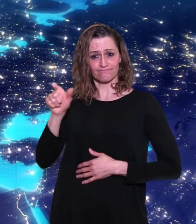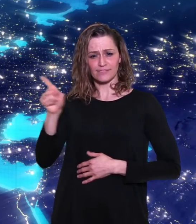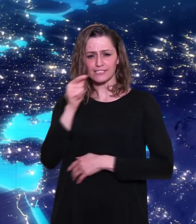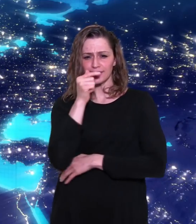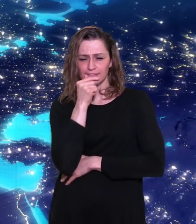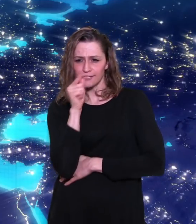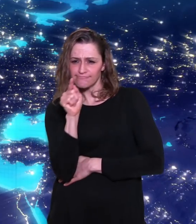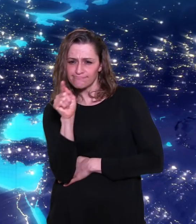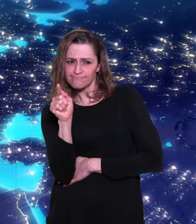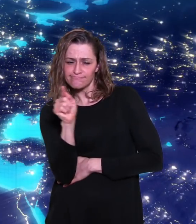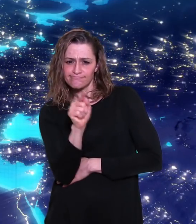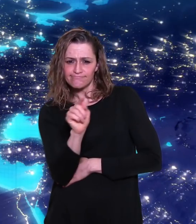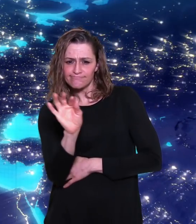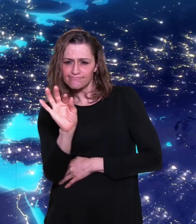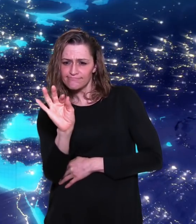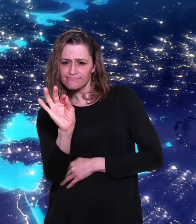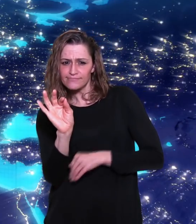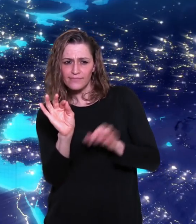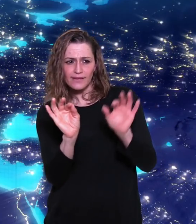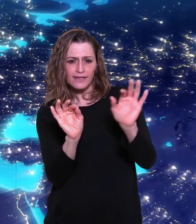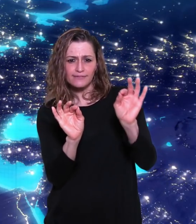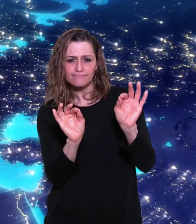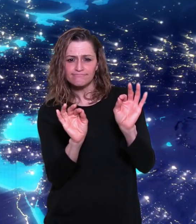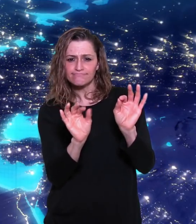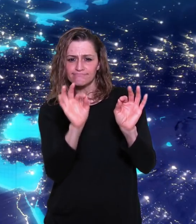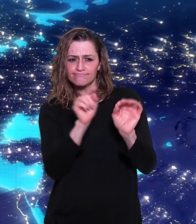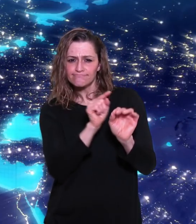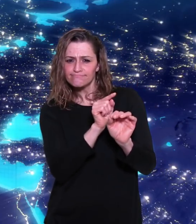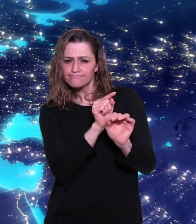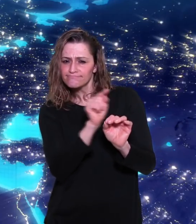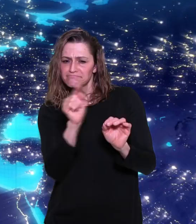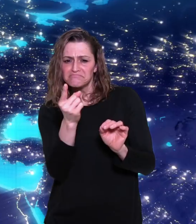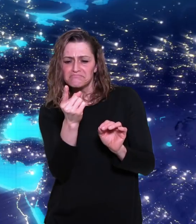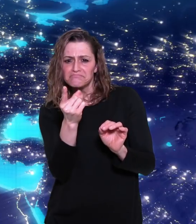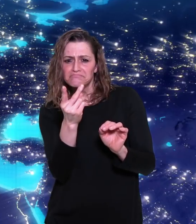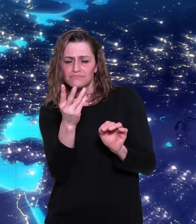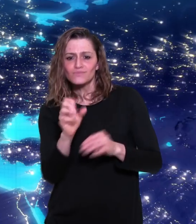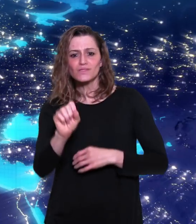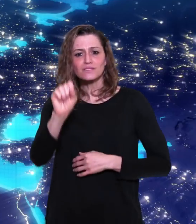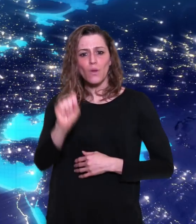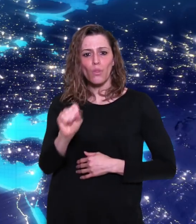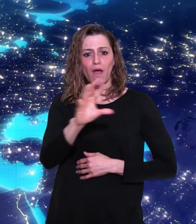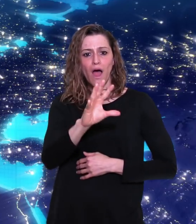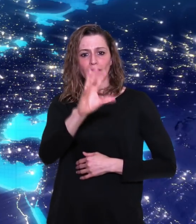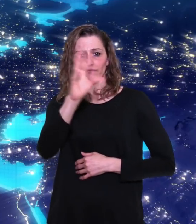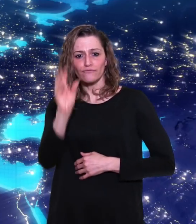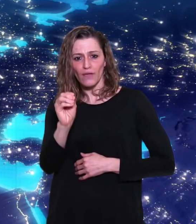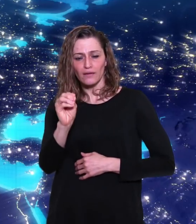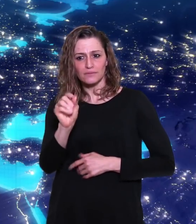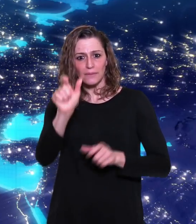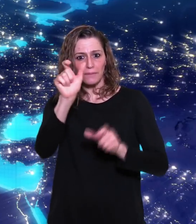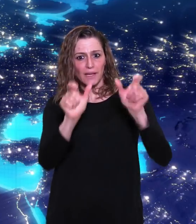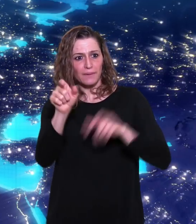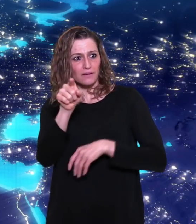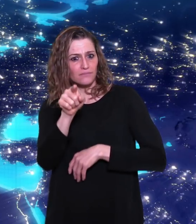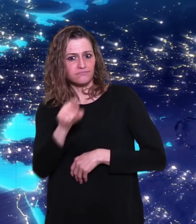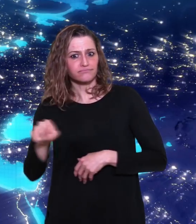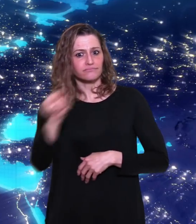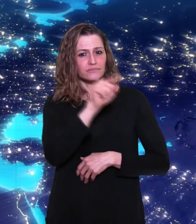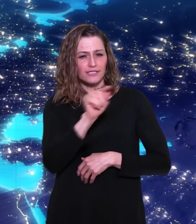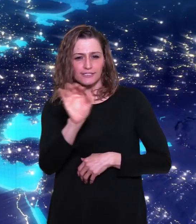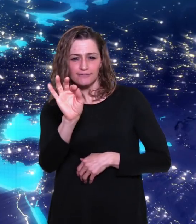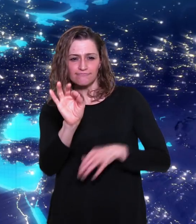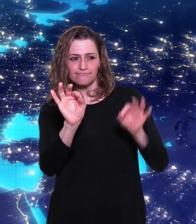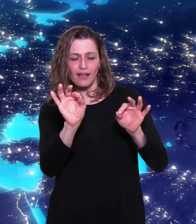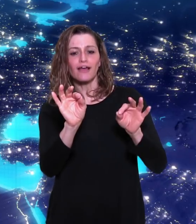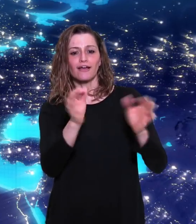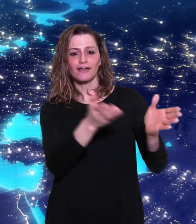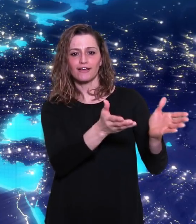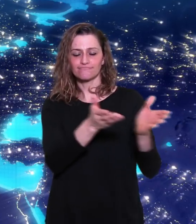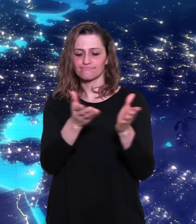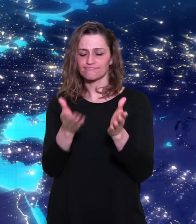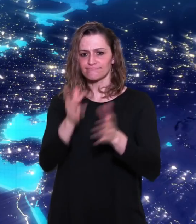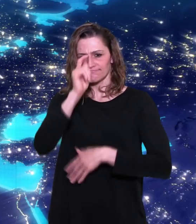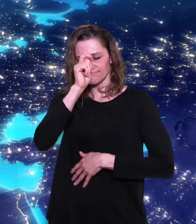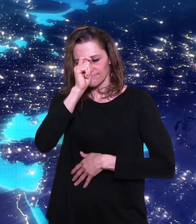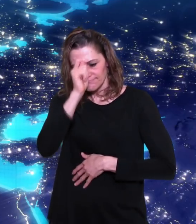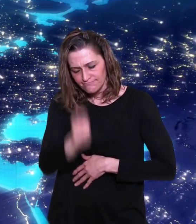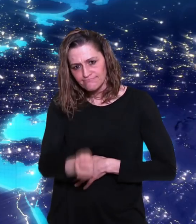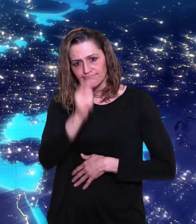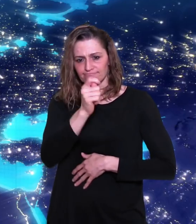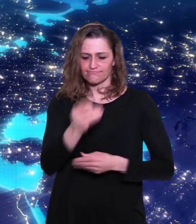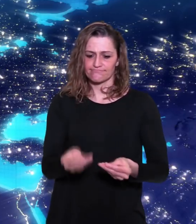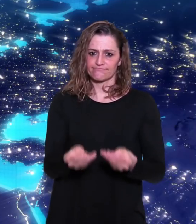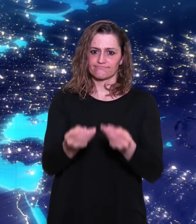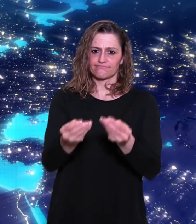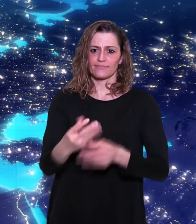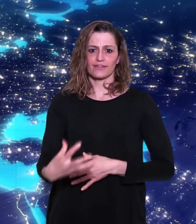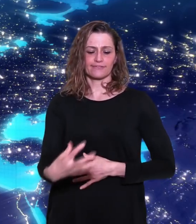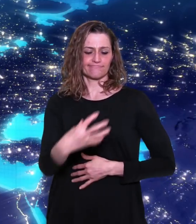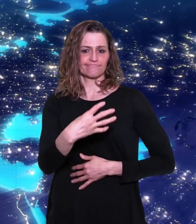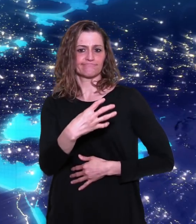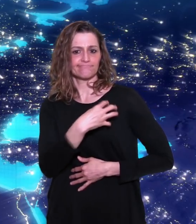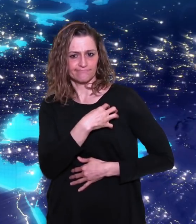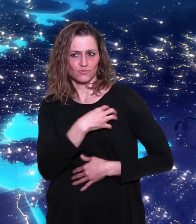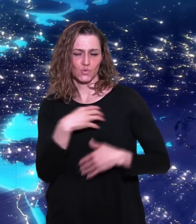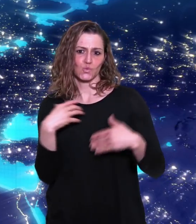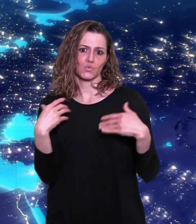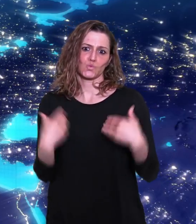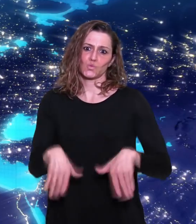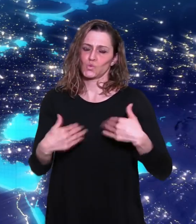Order of the Baobab. This year the South African president